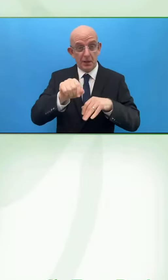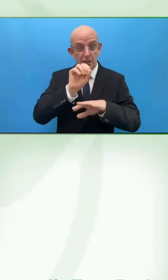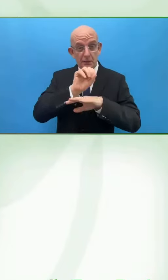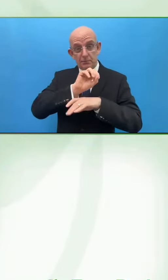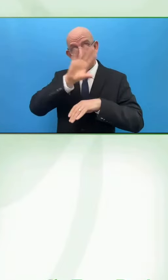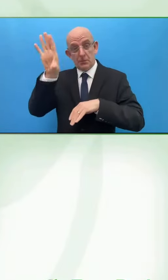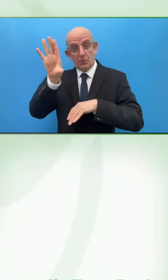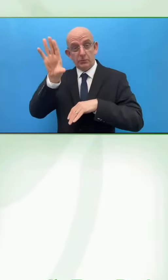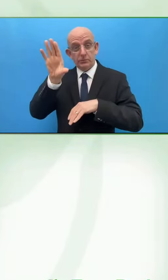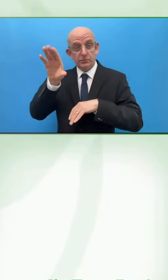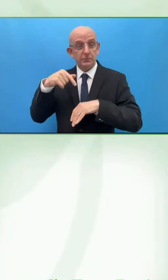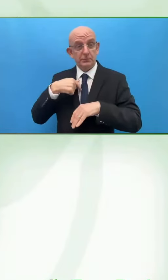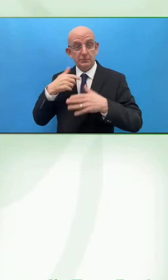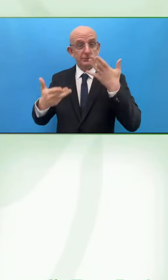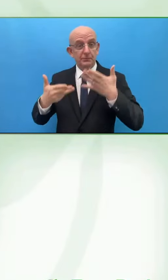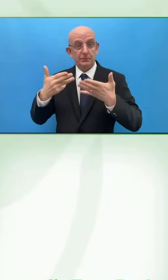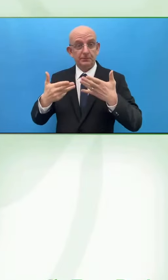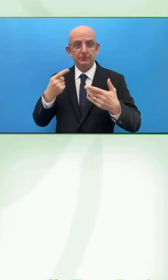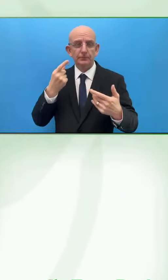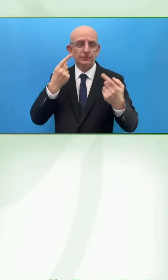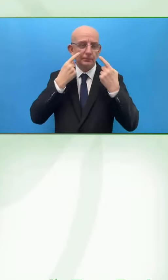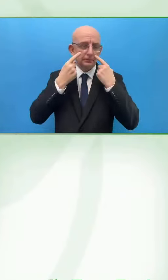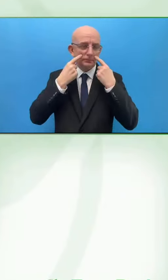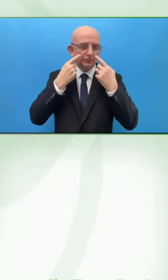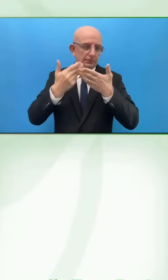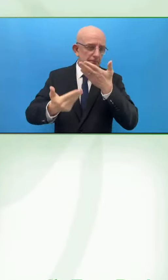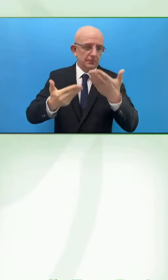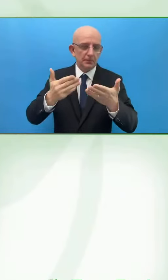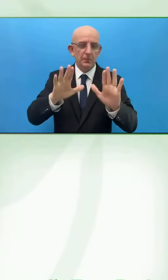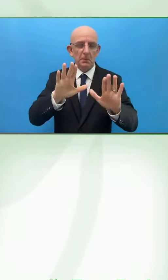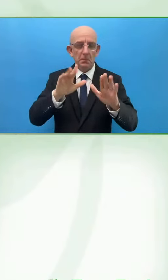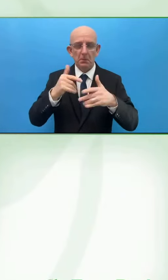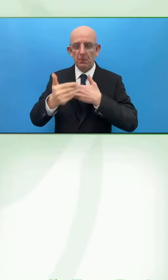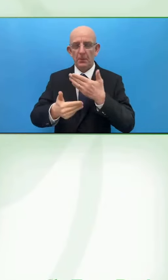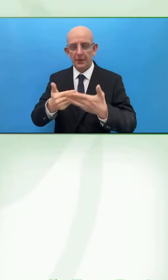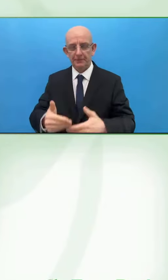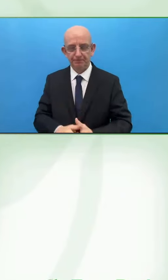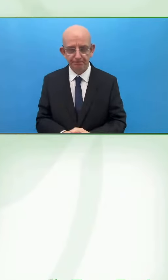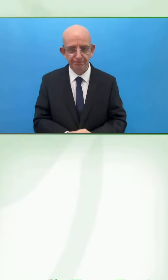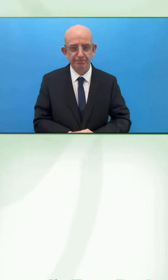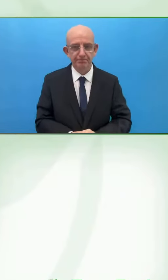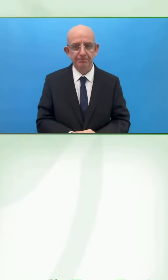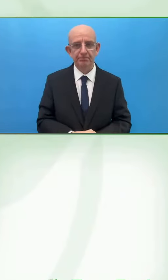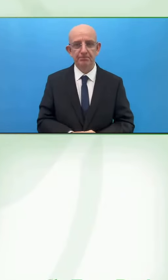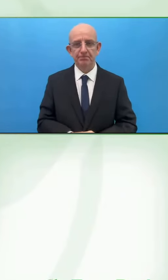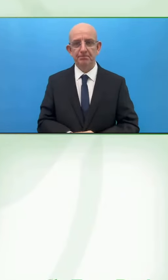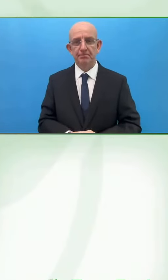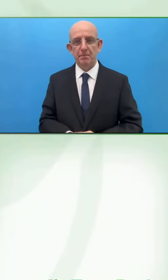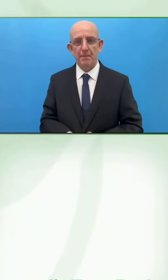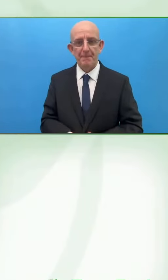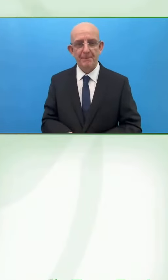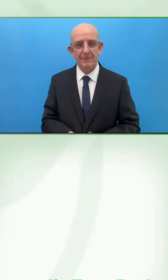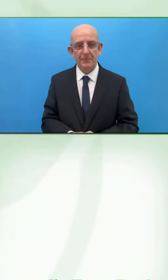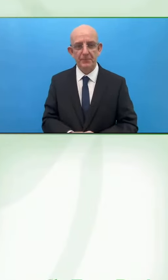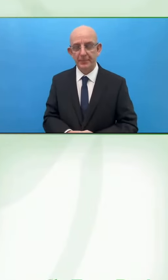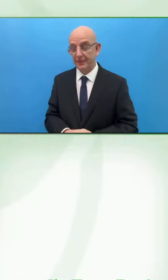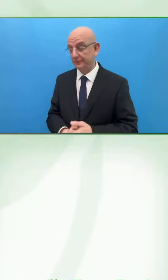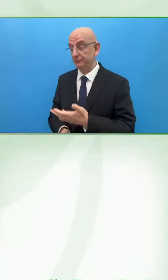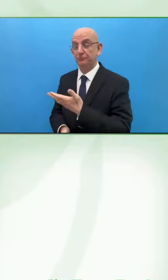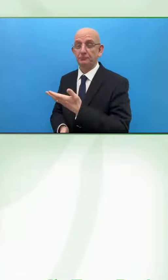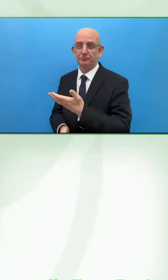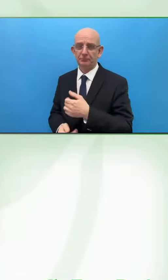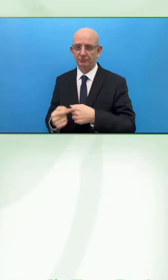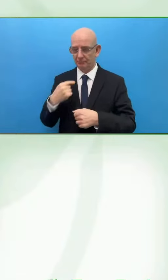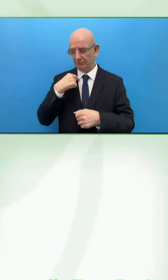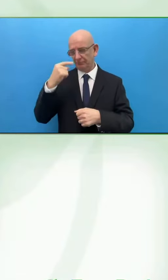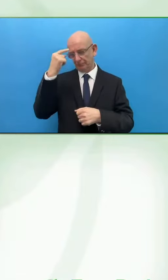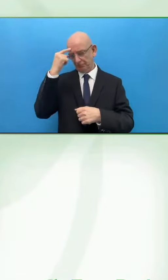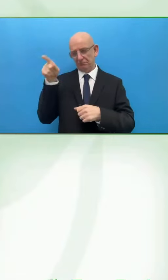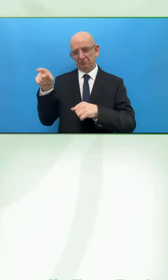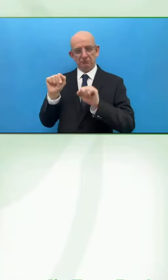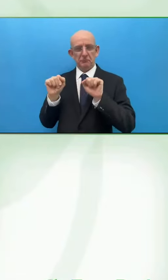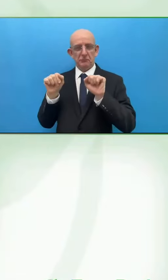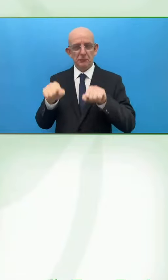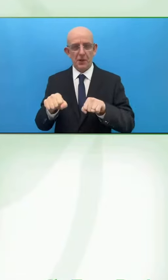Melanie came from Australia and if you think about the awards you we had